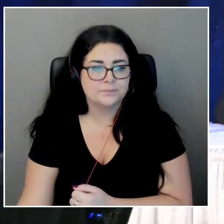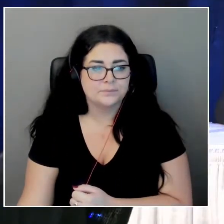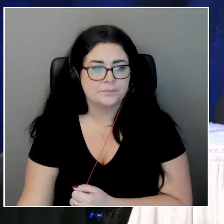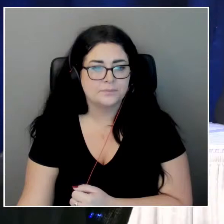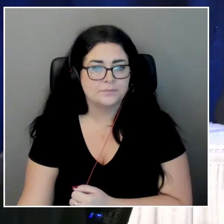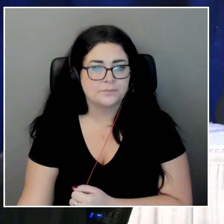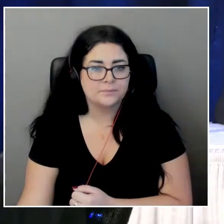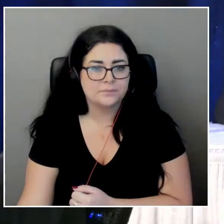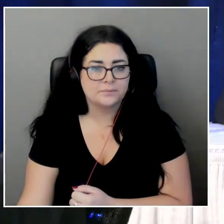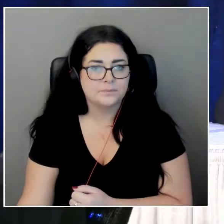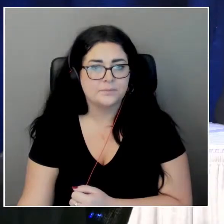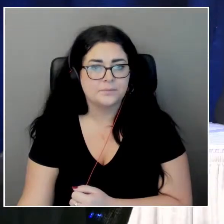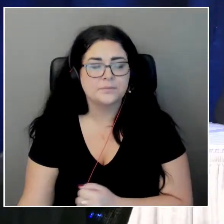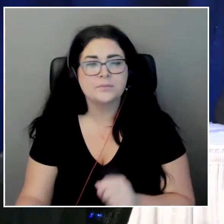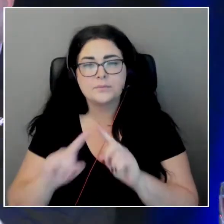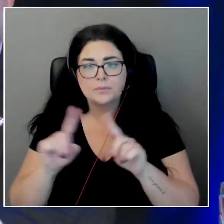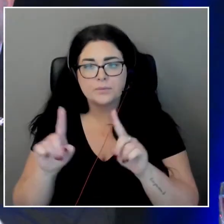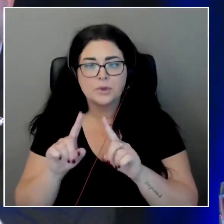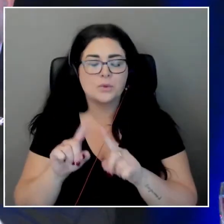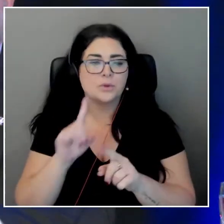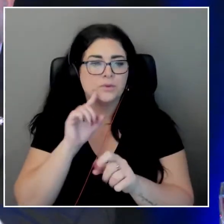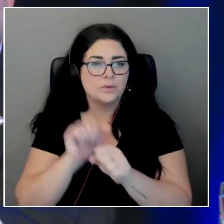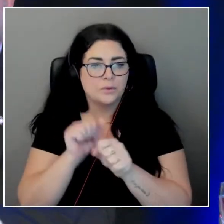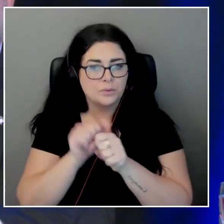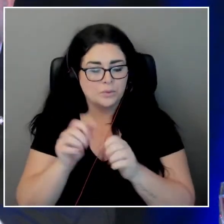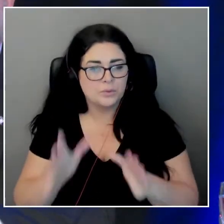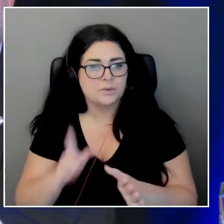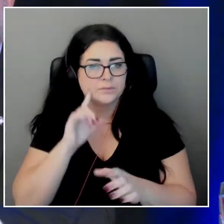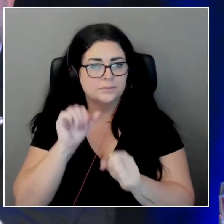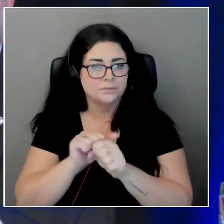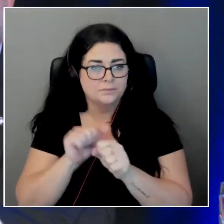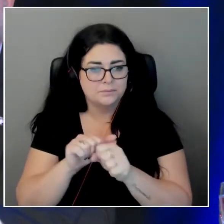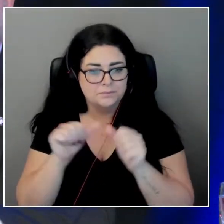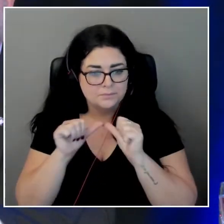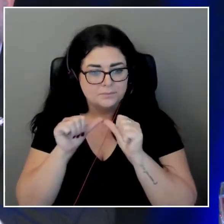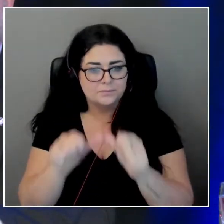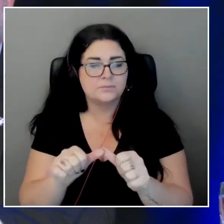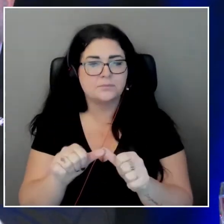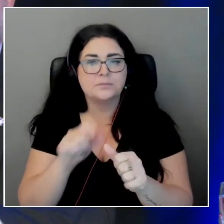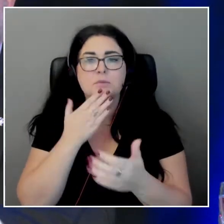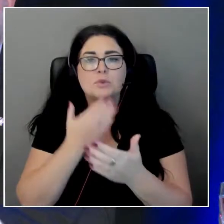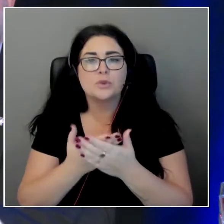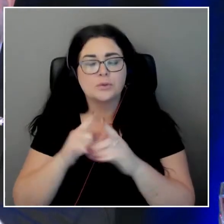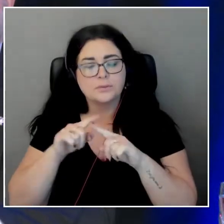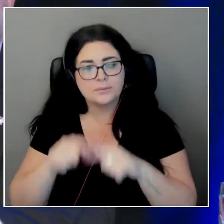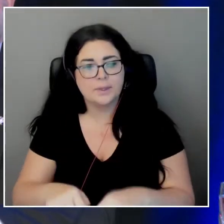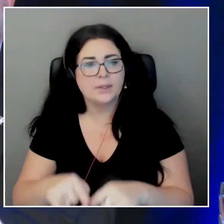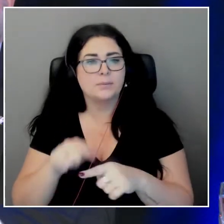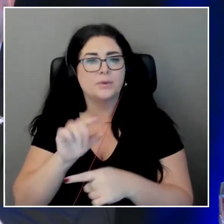to work together to provide a reliable essential ferry service. I am pleased to be here today to provide you with an